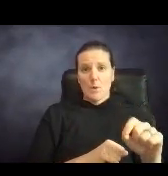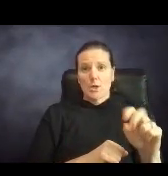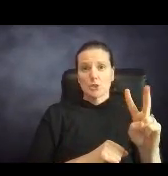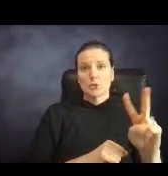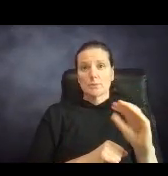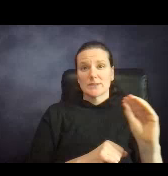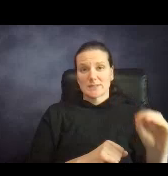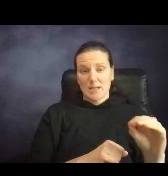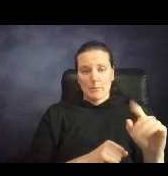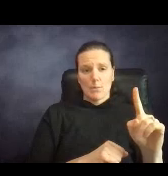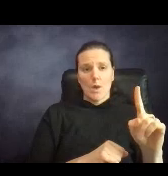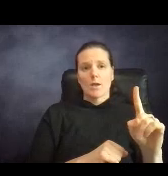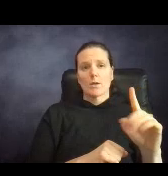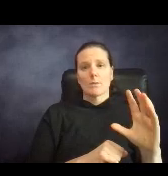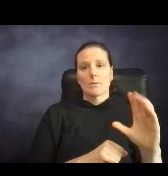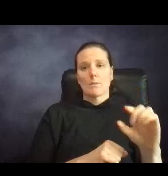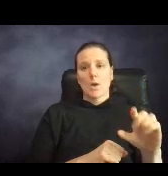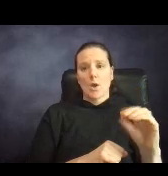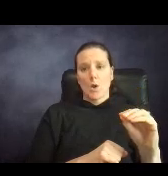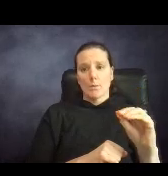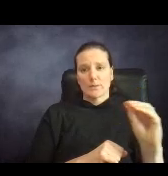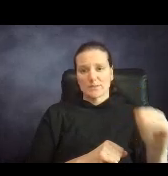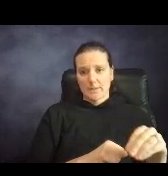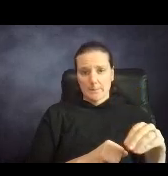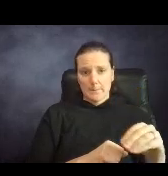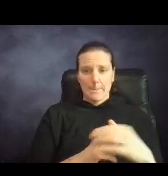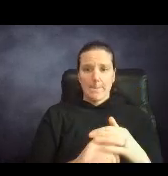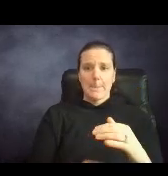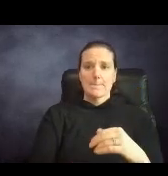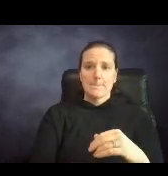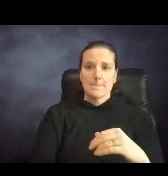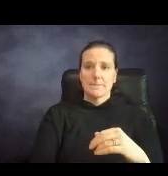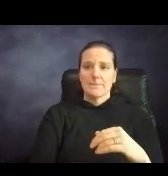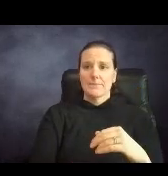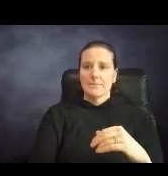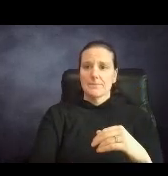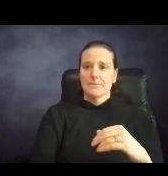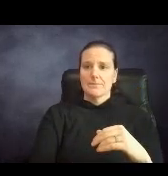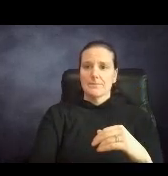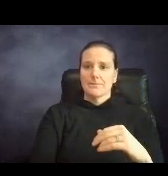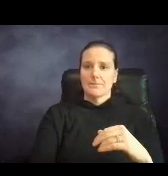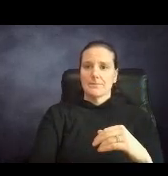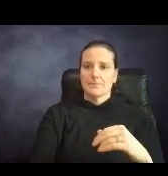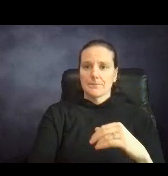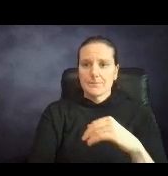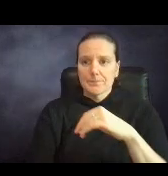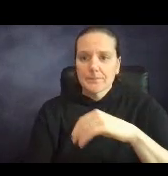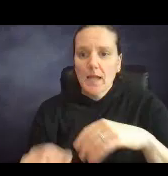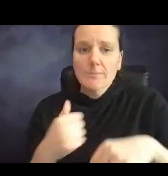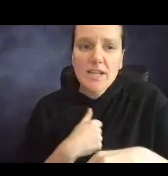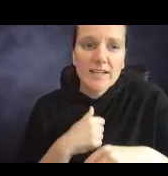We do, the range is two milligrams to 10 milligrams. We start at two milligrams and work up slowly. You always wanna make sure, I'm sorry,